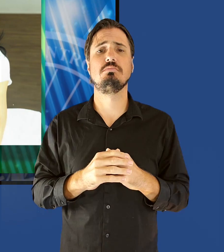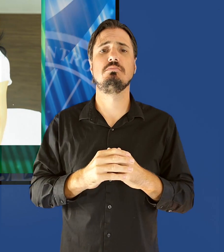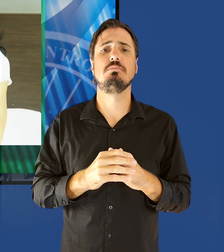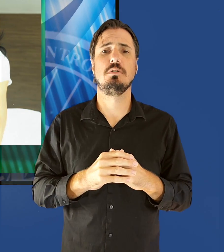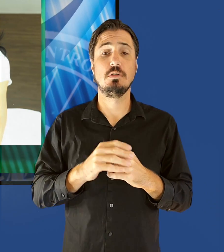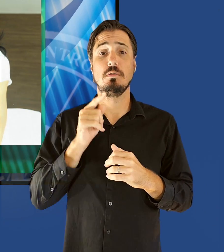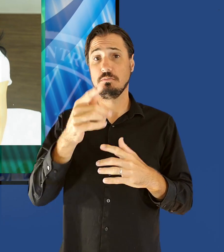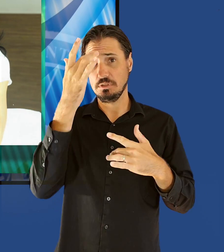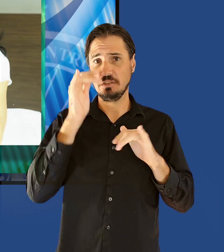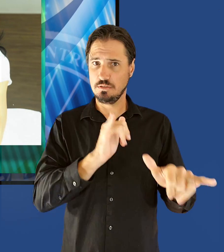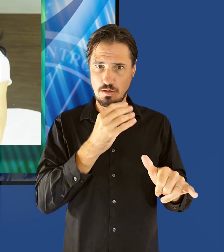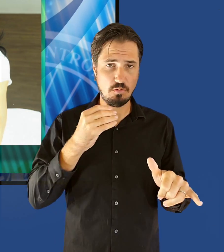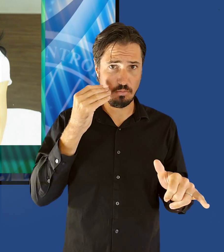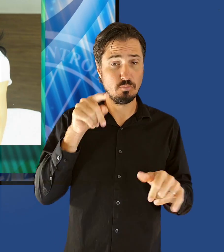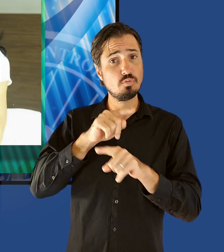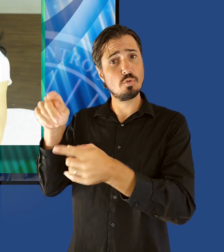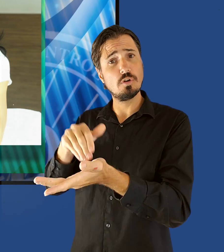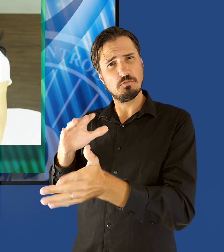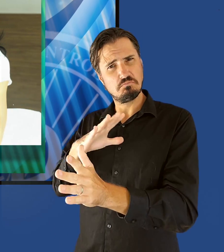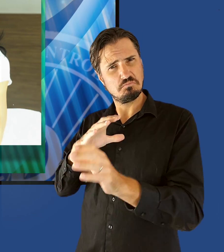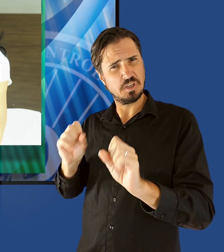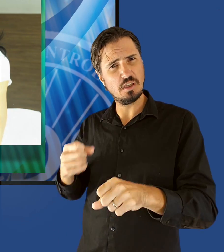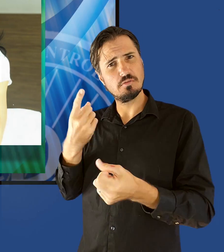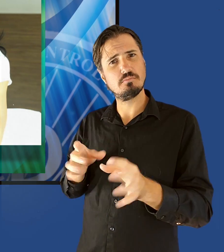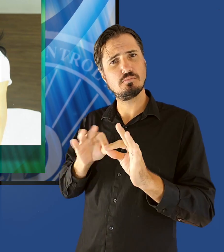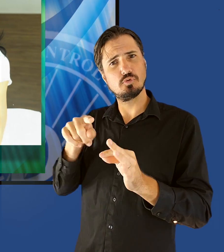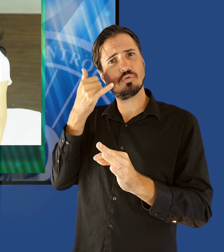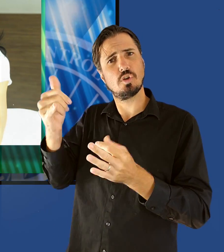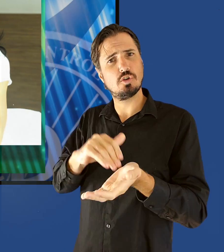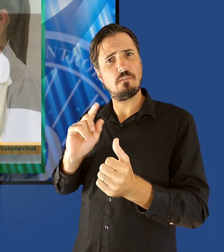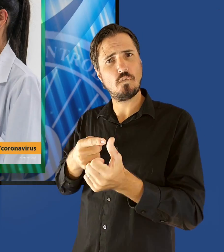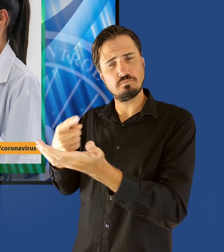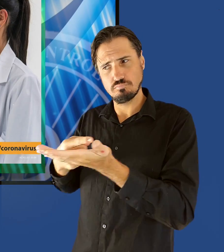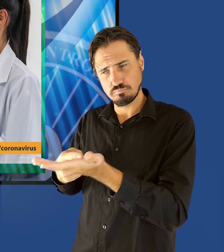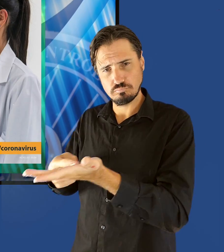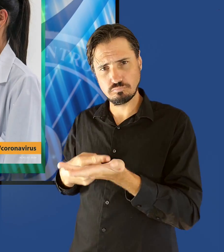Do not leave home if you are sick, unless you are seeking medical attention, and then only after calling your doctor first.